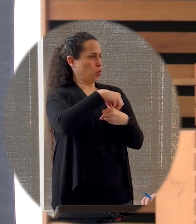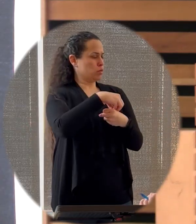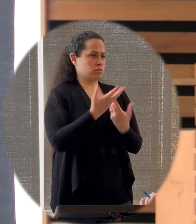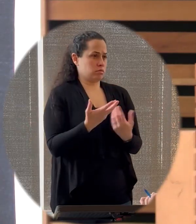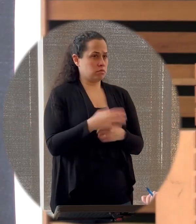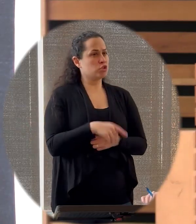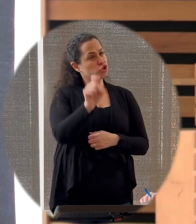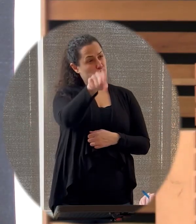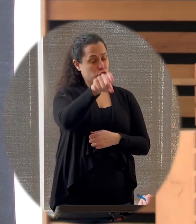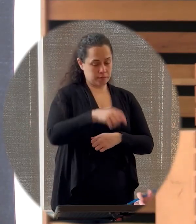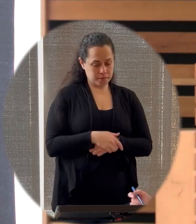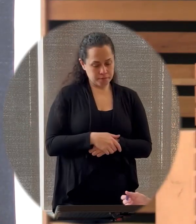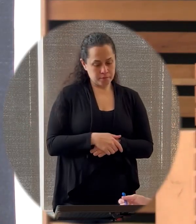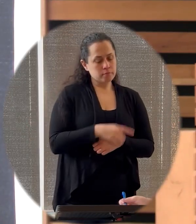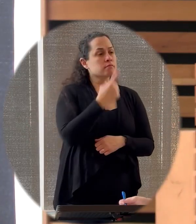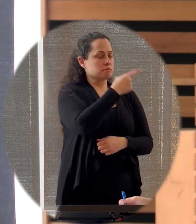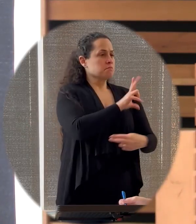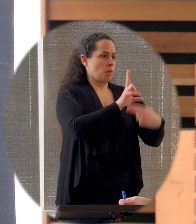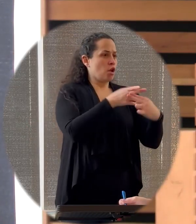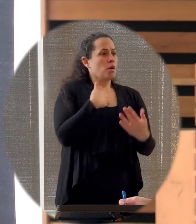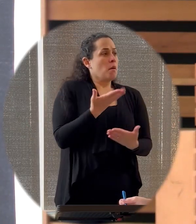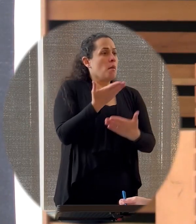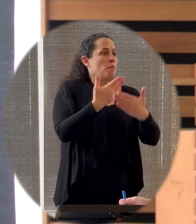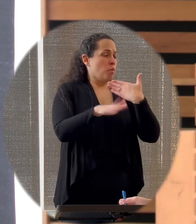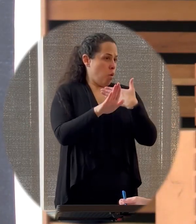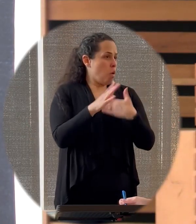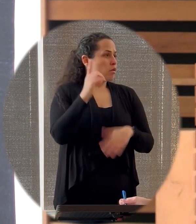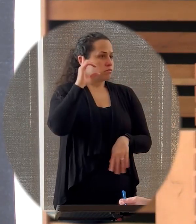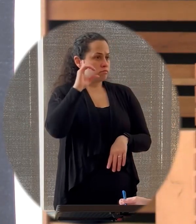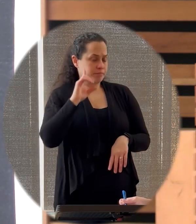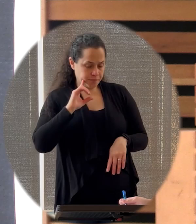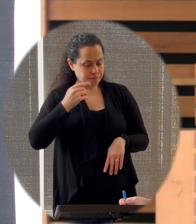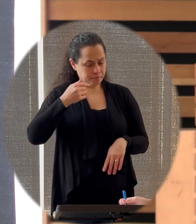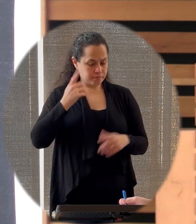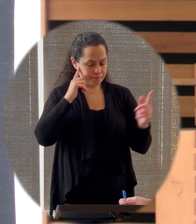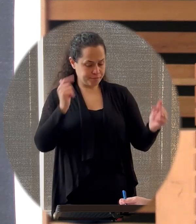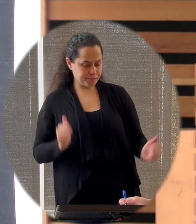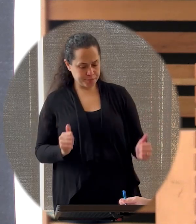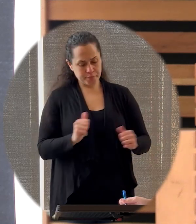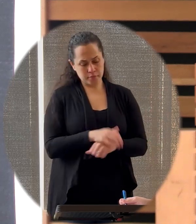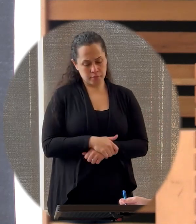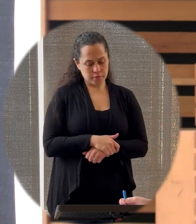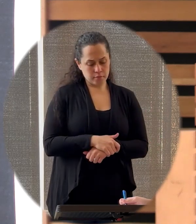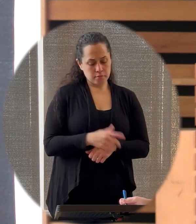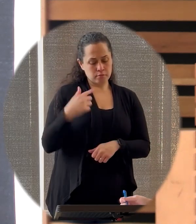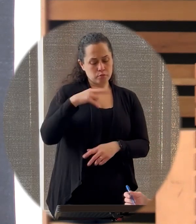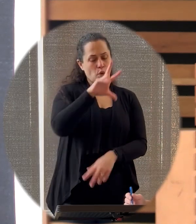As Jennifer mentioned, I was born with profound hearing loss. I have spent more than 30 years